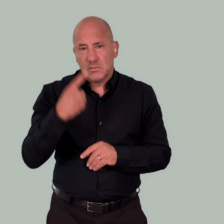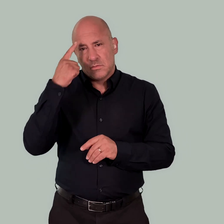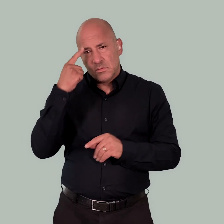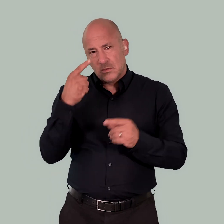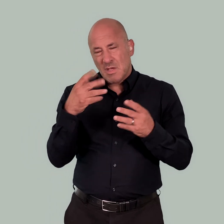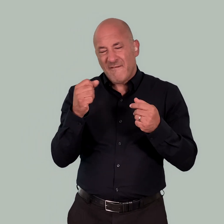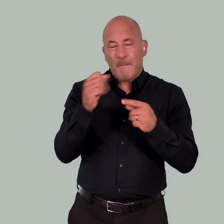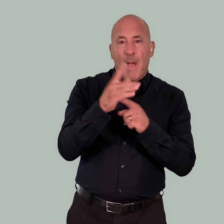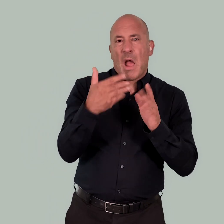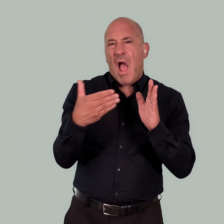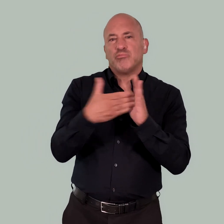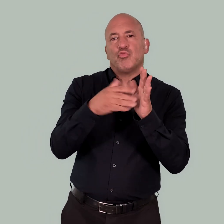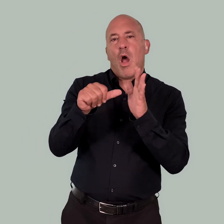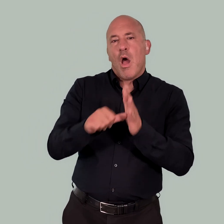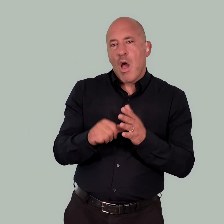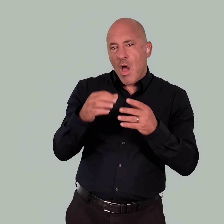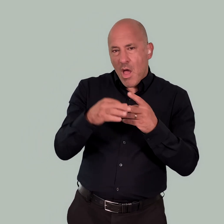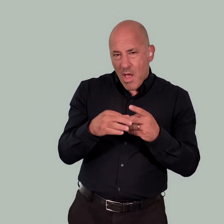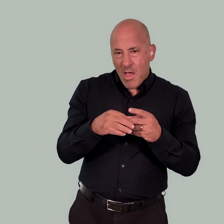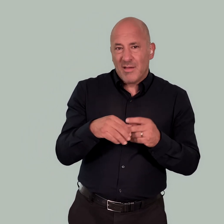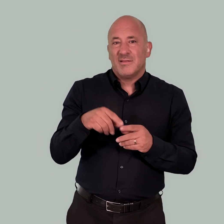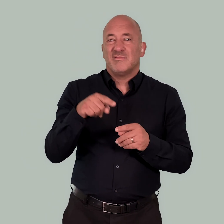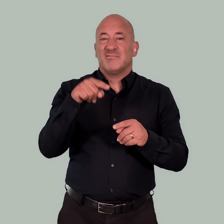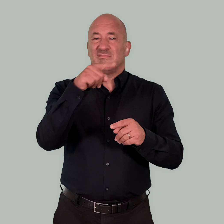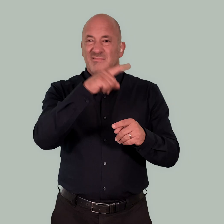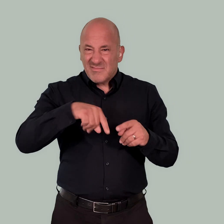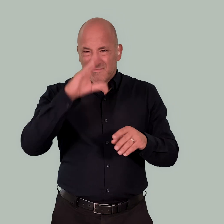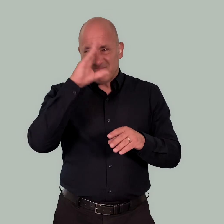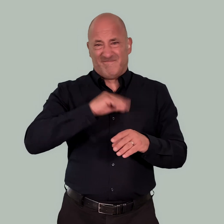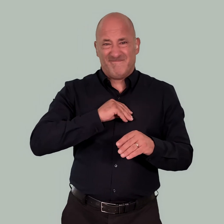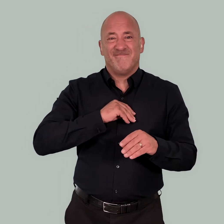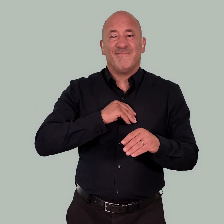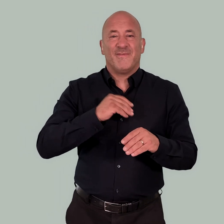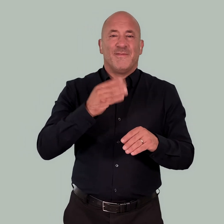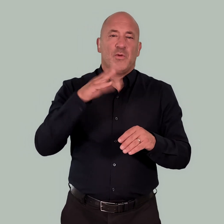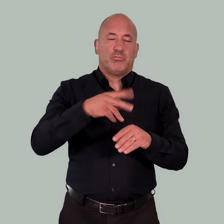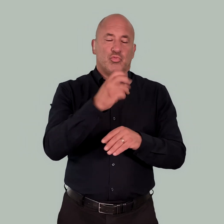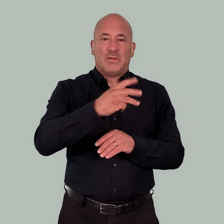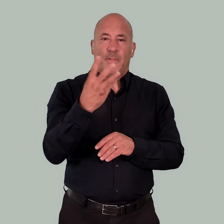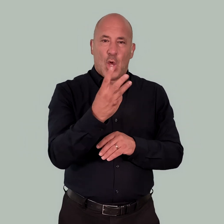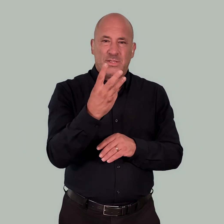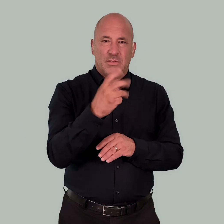Taking account of secondary conditions, the proportion of working age people reporting such a condition